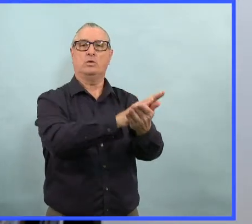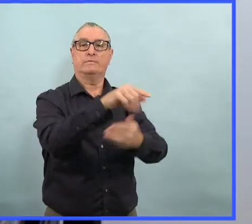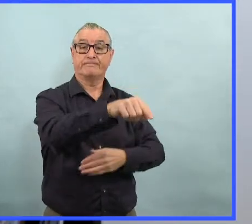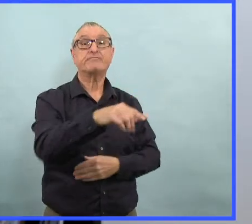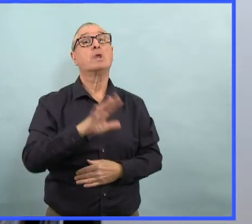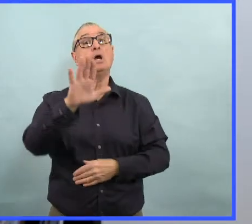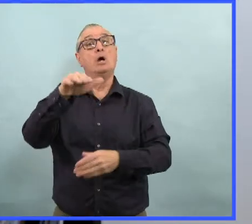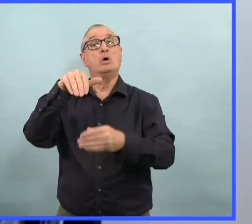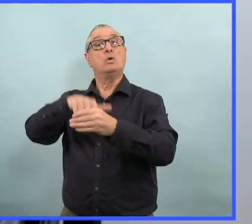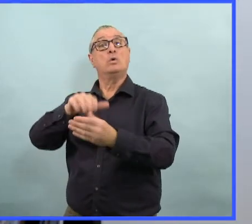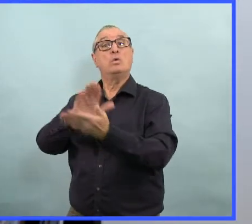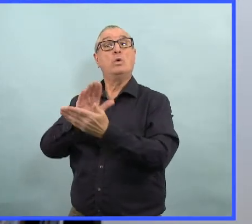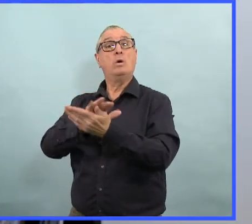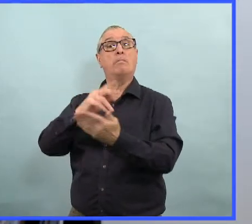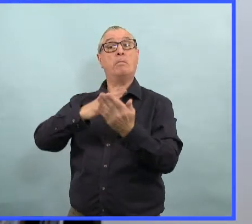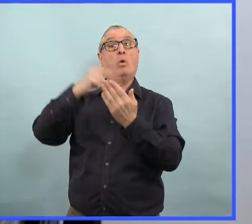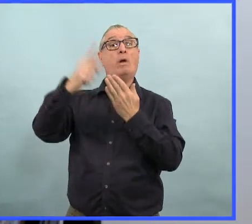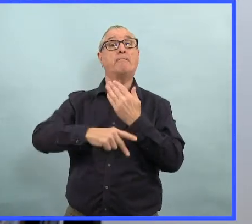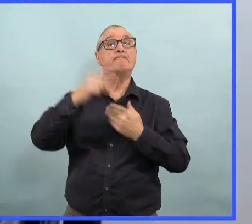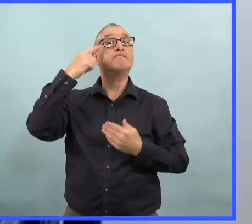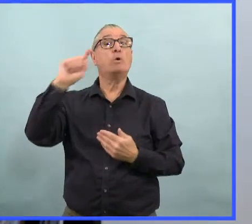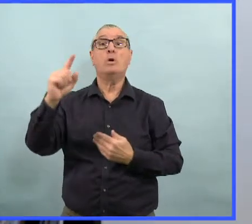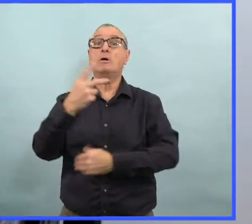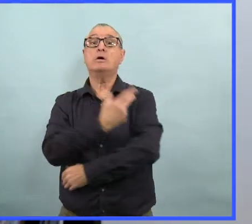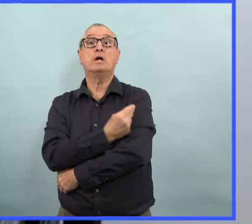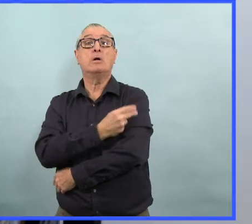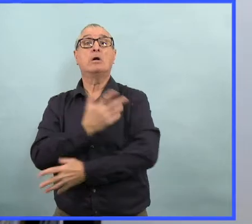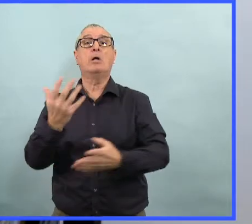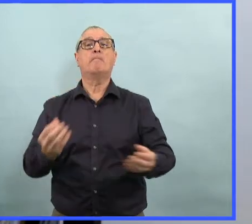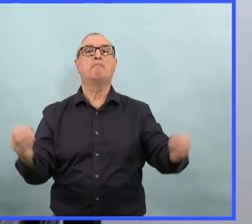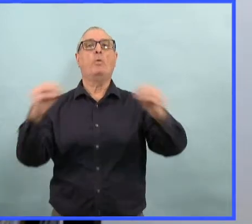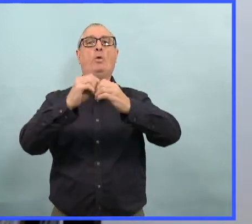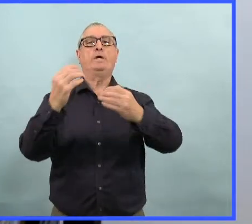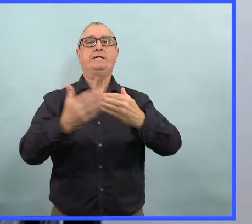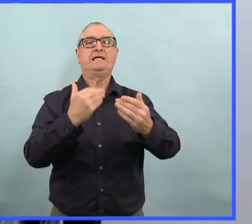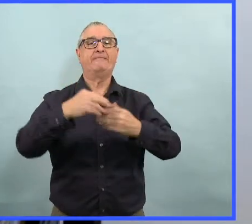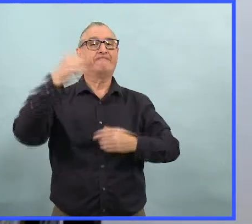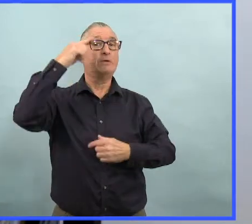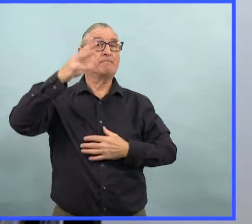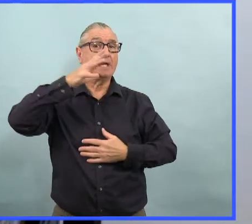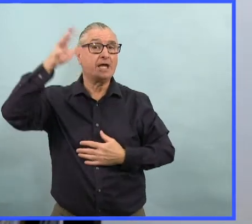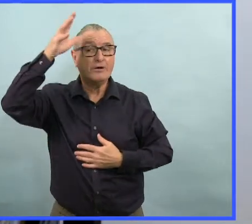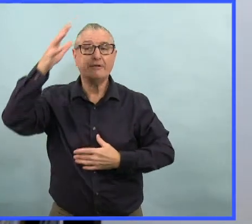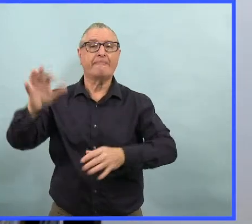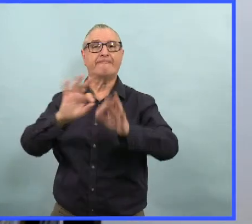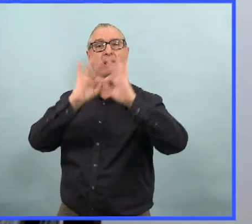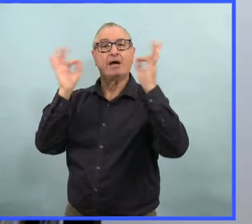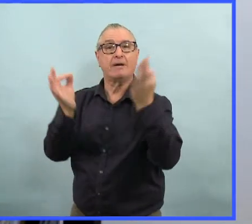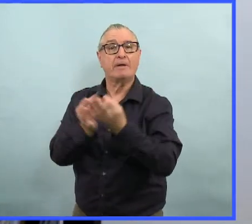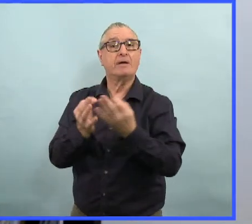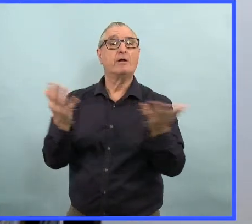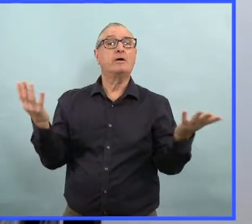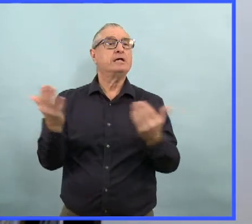step to protect your child their friends families and the whole community you can